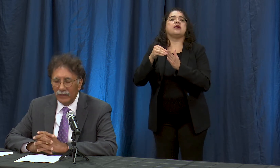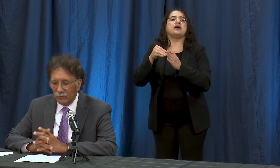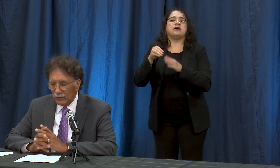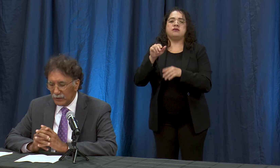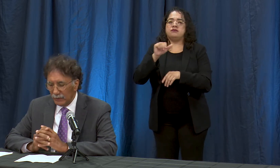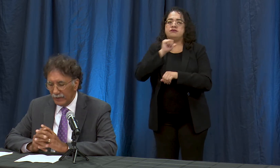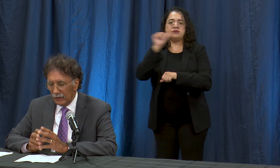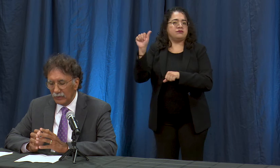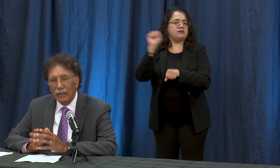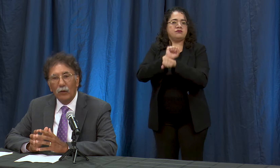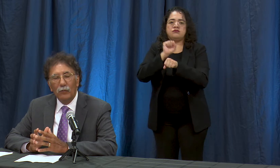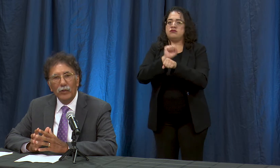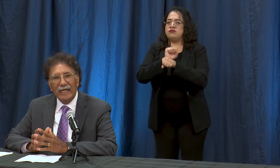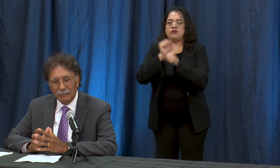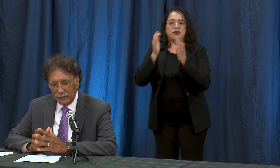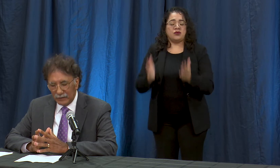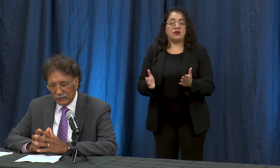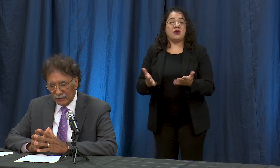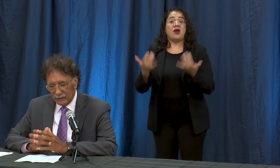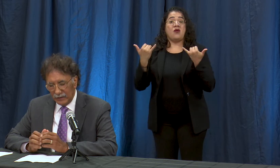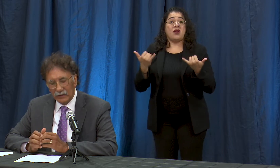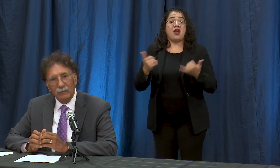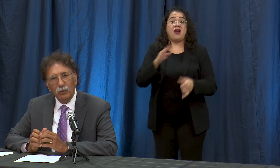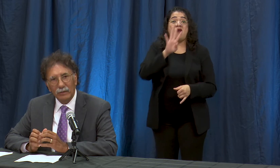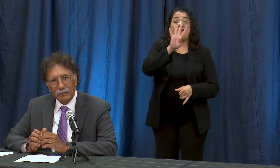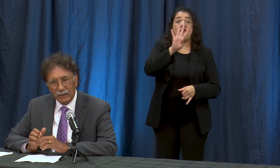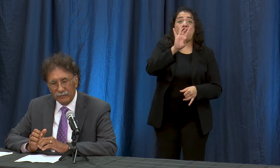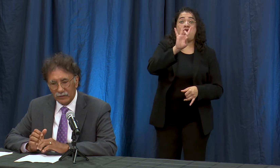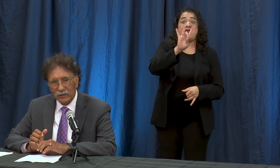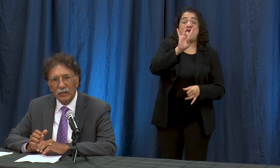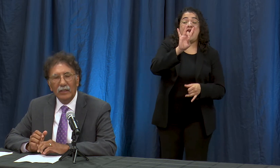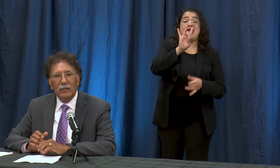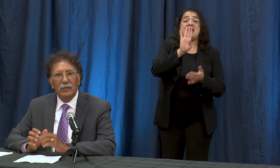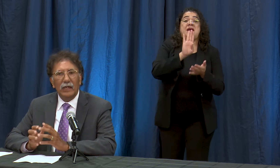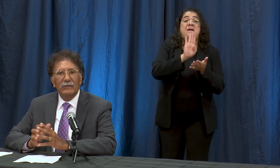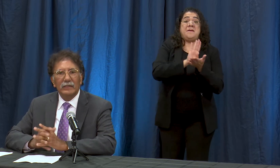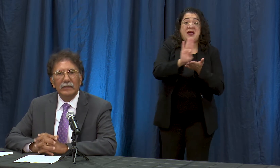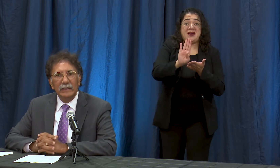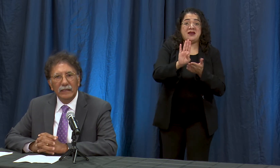of April has paid out 48 billion in unemployment benefits so obviously again